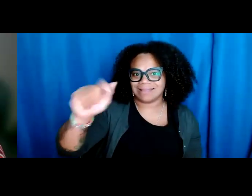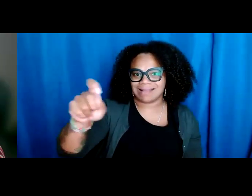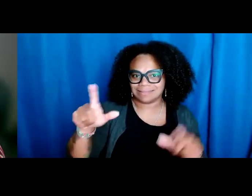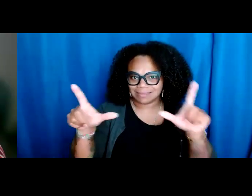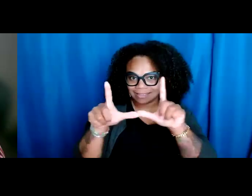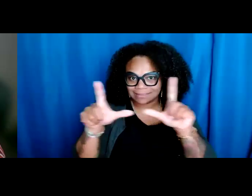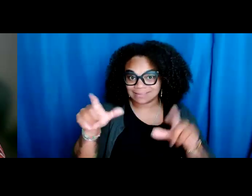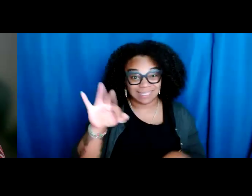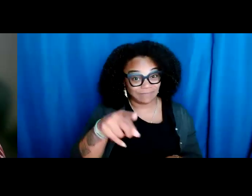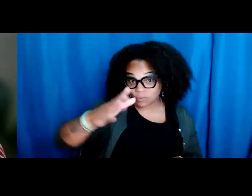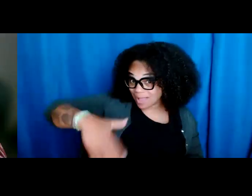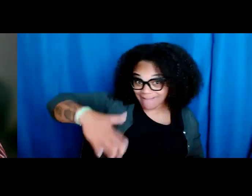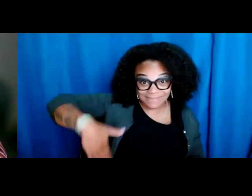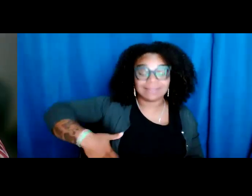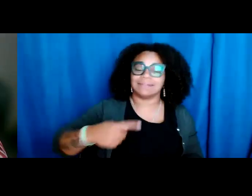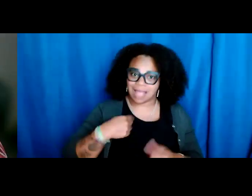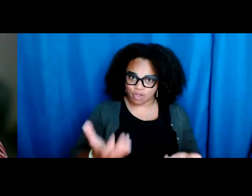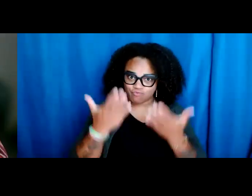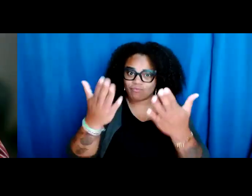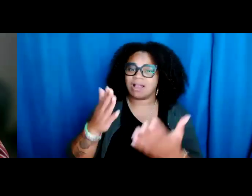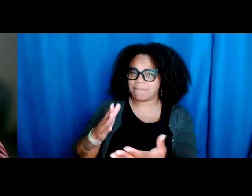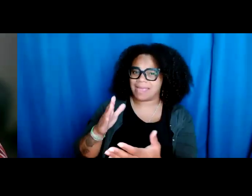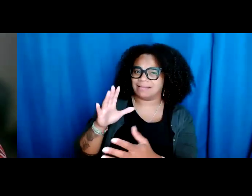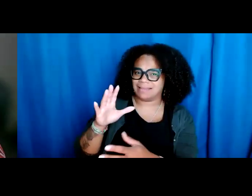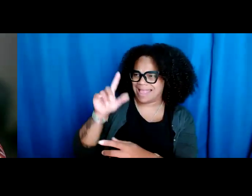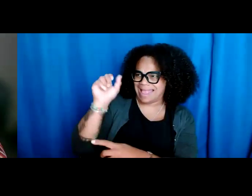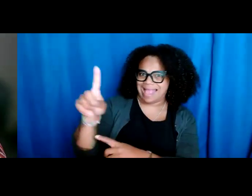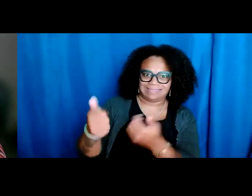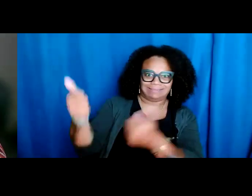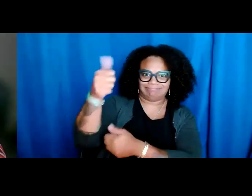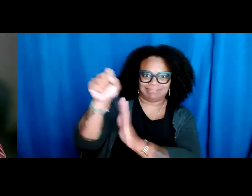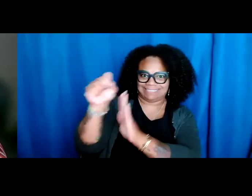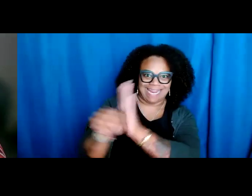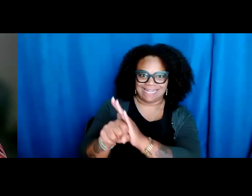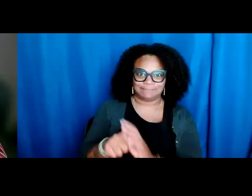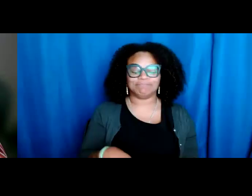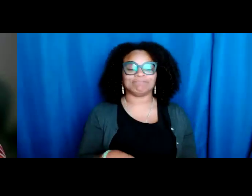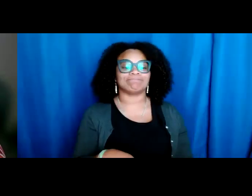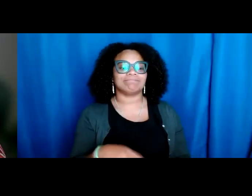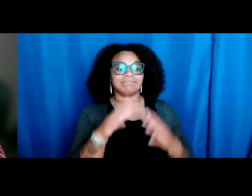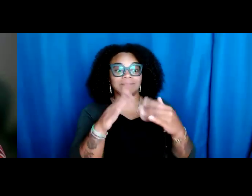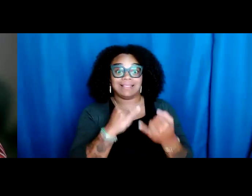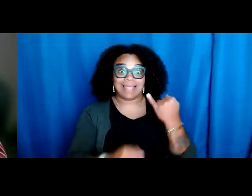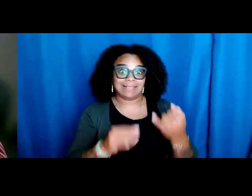If you haven't done that, check with your state. Finally, we will briefly discuss the Form 1040,